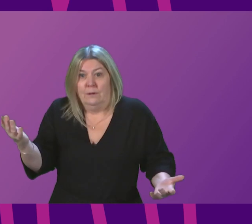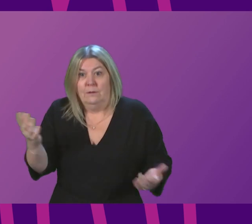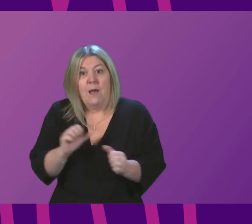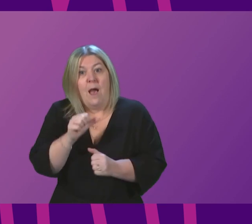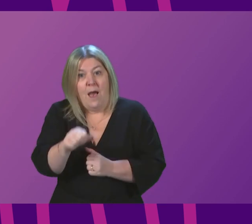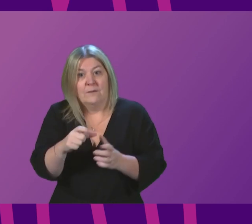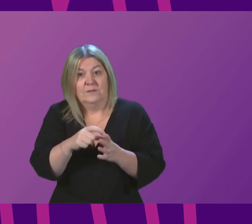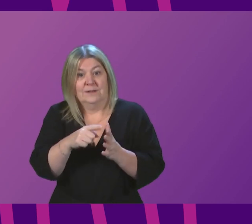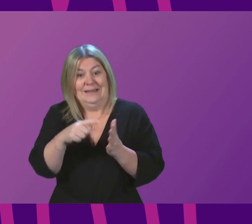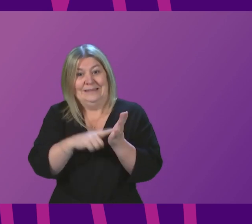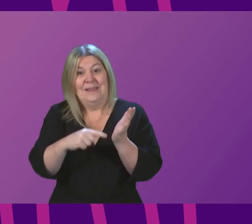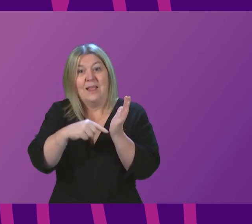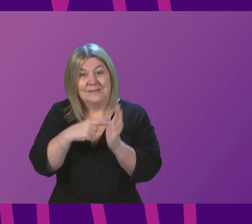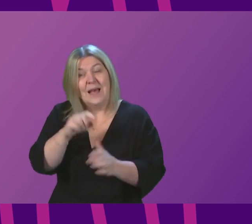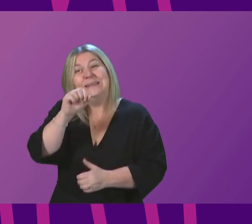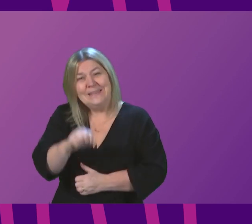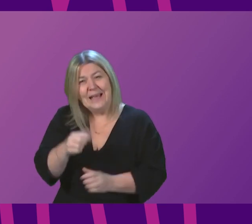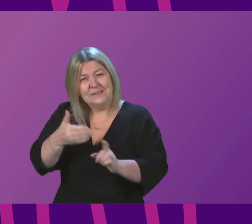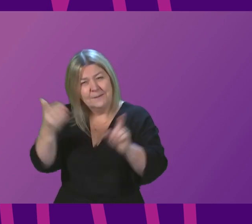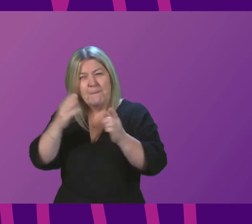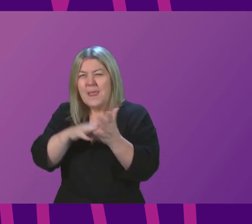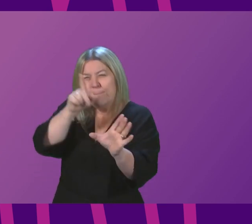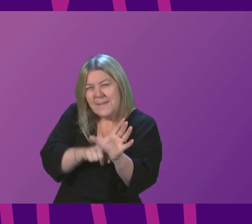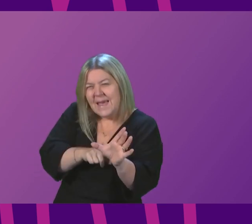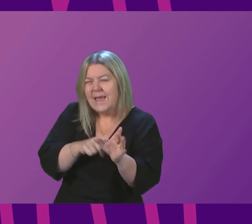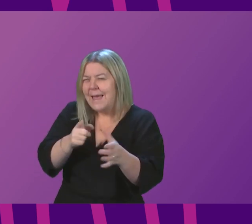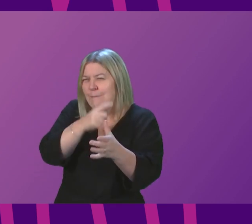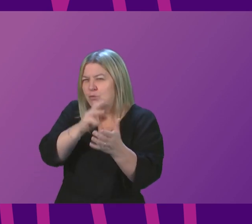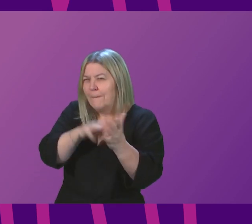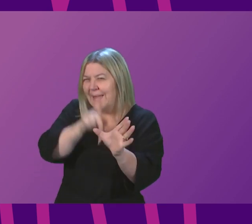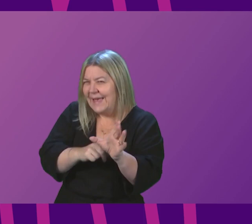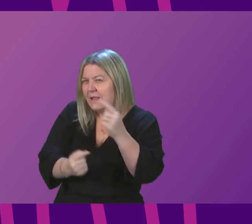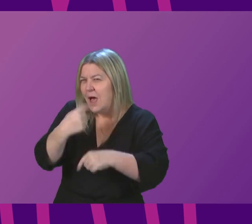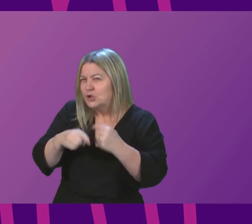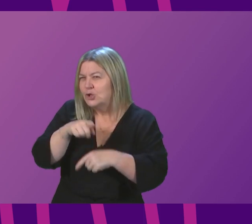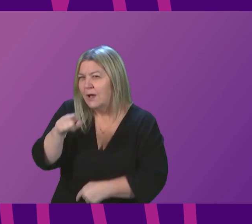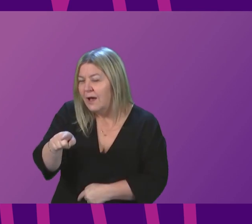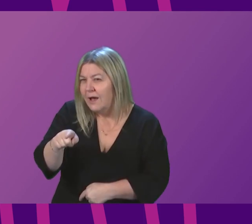Delta was identified as a variant of concern in, I think, April or May of last year.